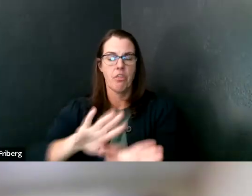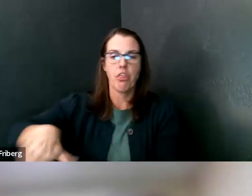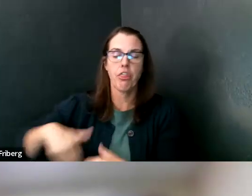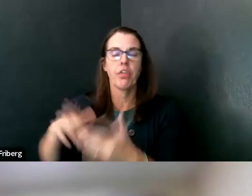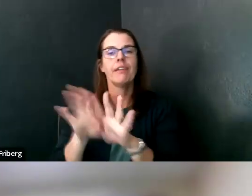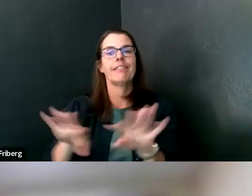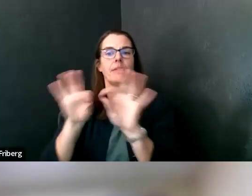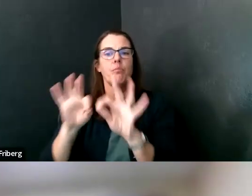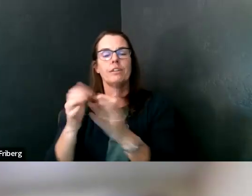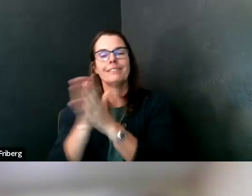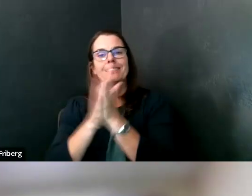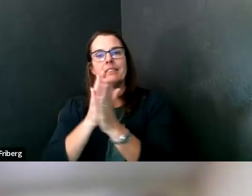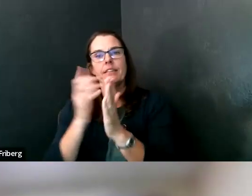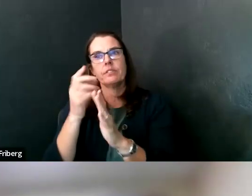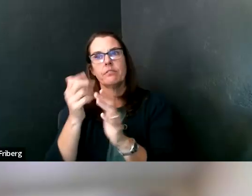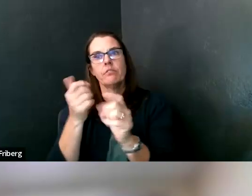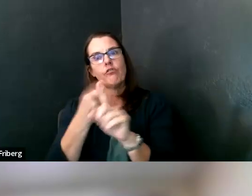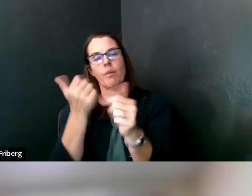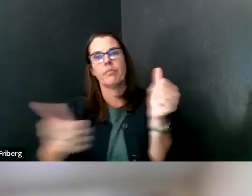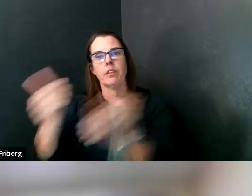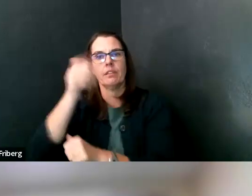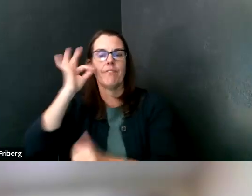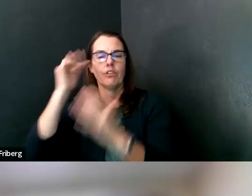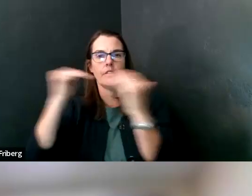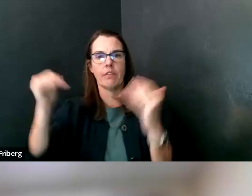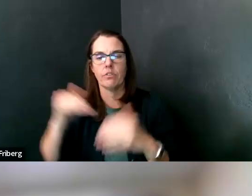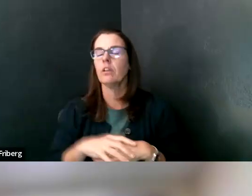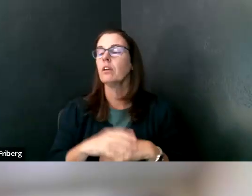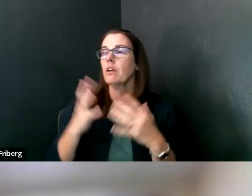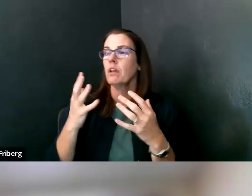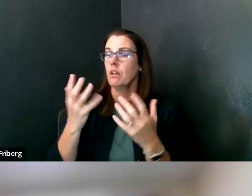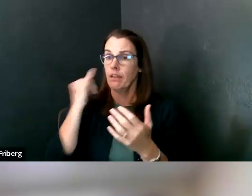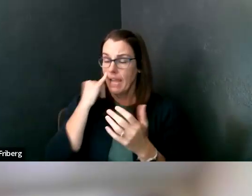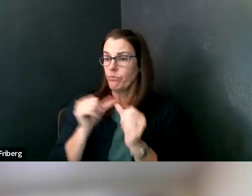level to support rare disease innovation. Preserving incentives to develop orphan drugs